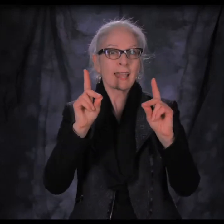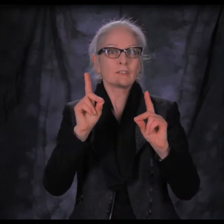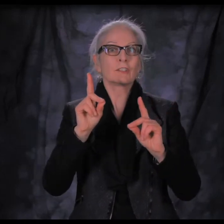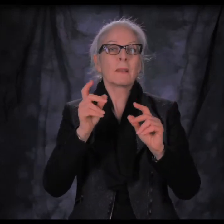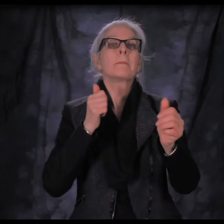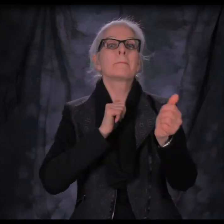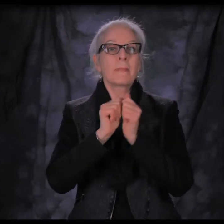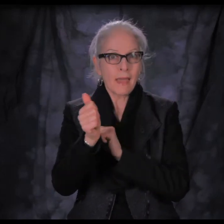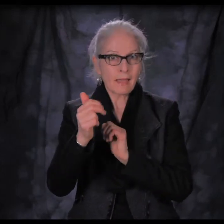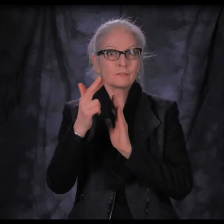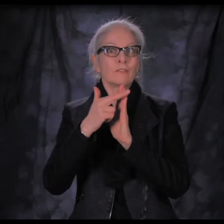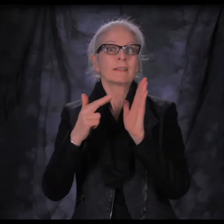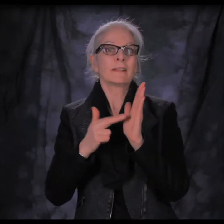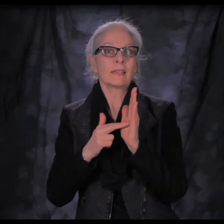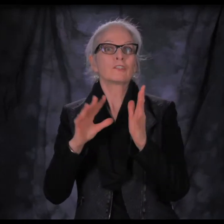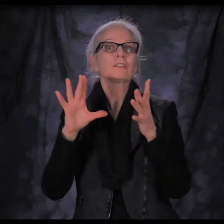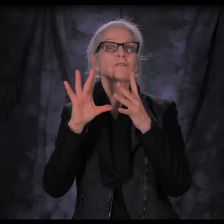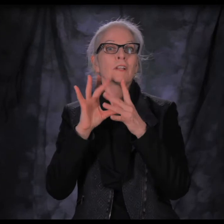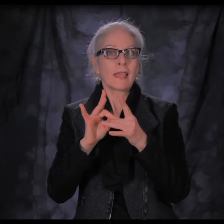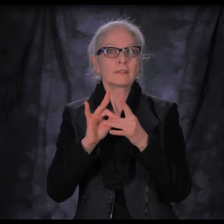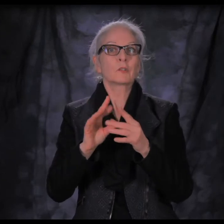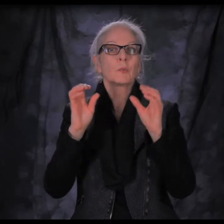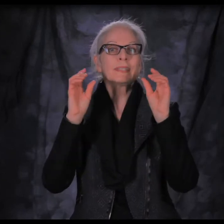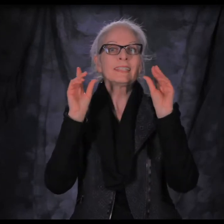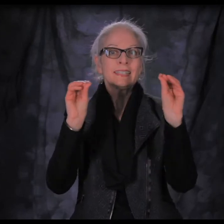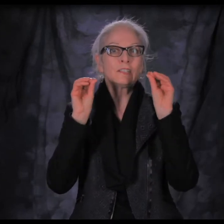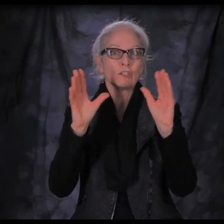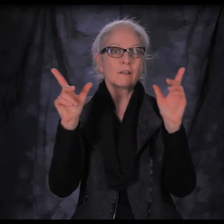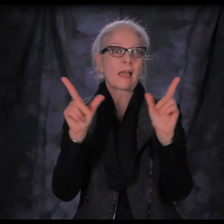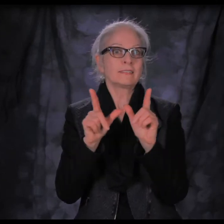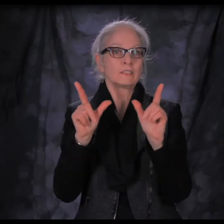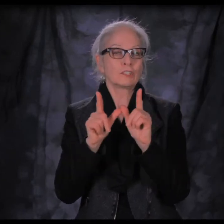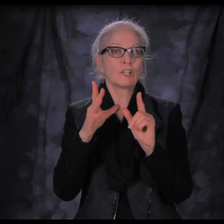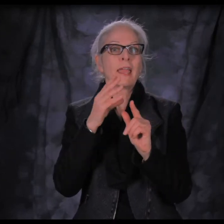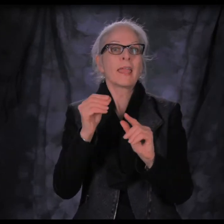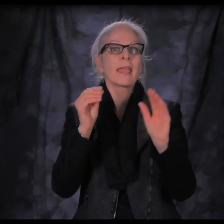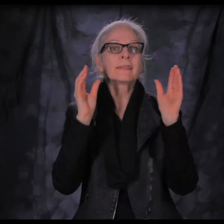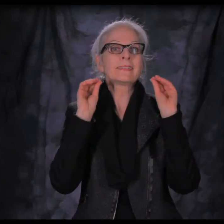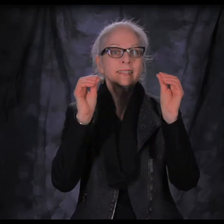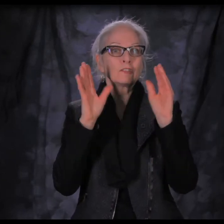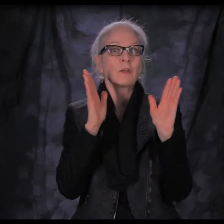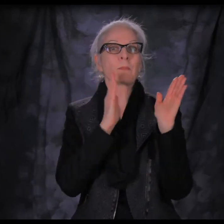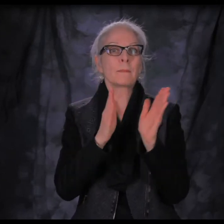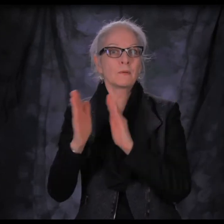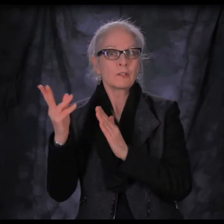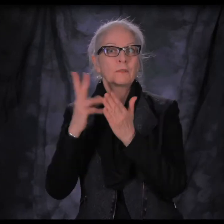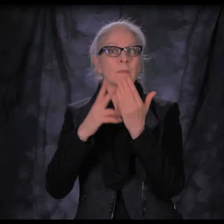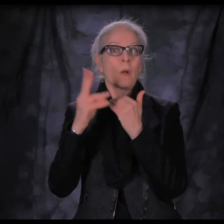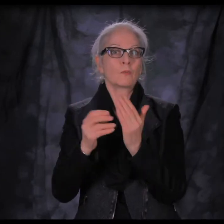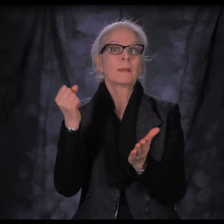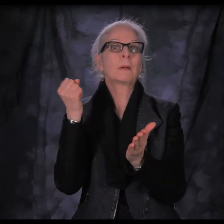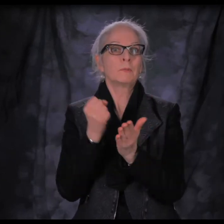passed Regulations on Educator Licensure and Preparation Program Approval.